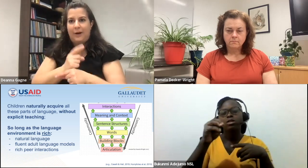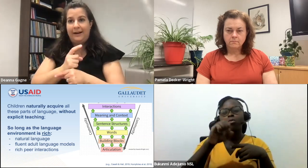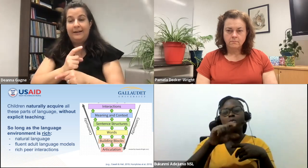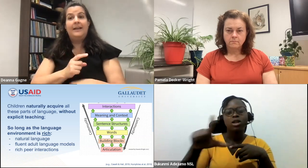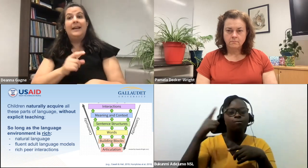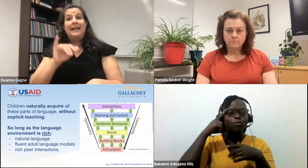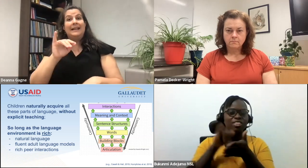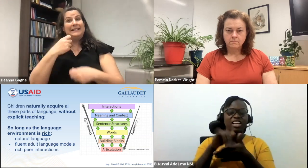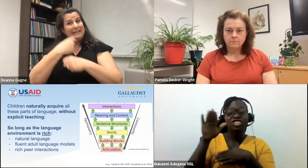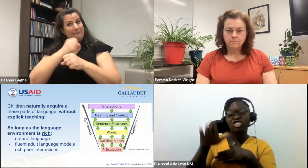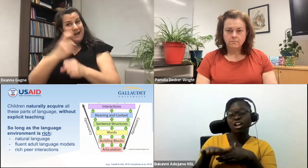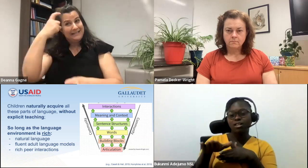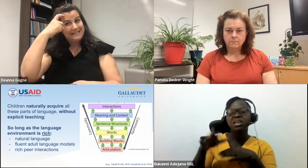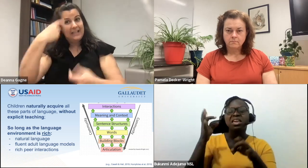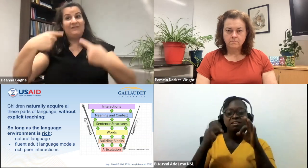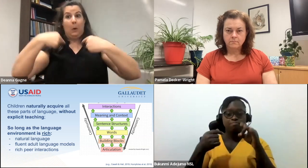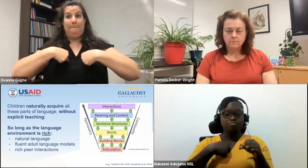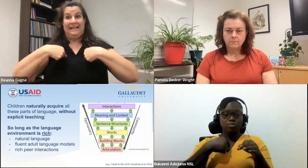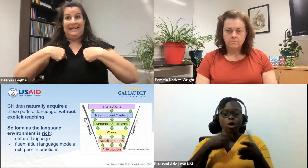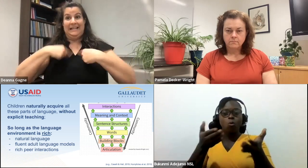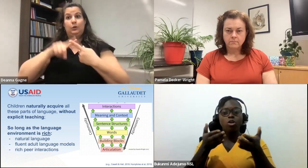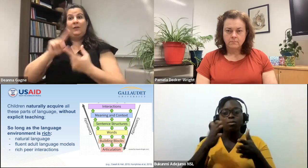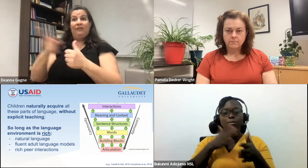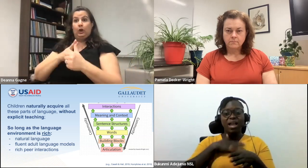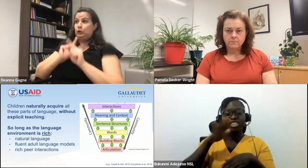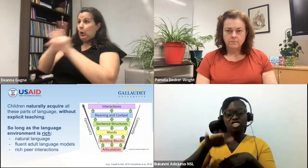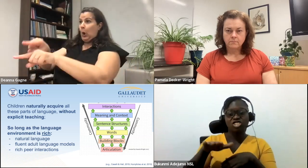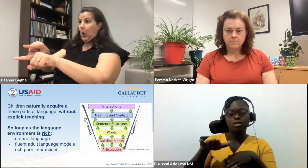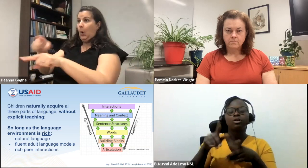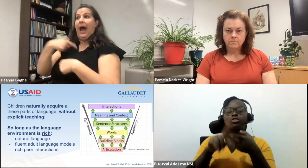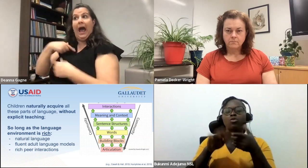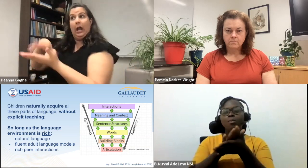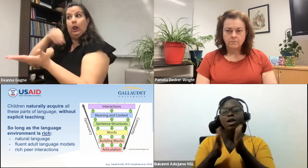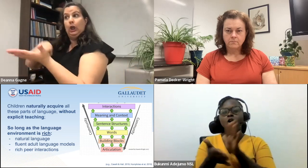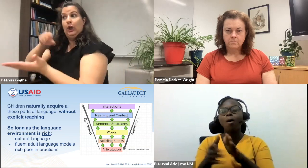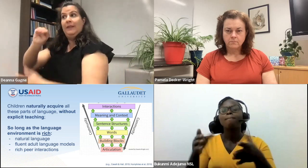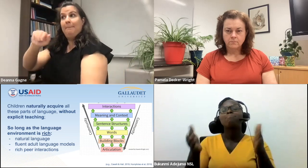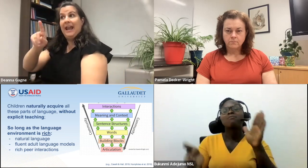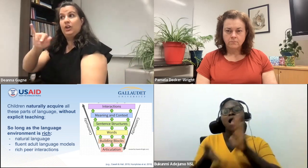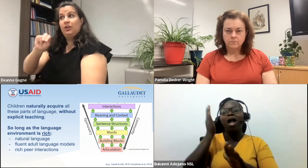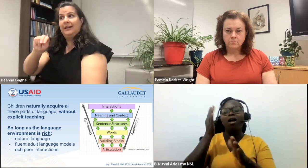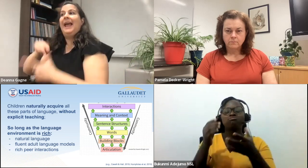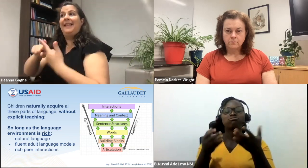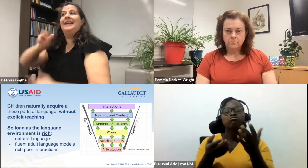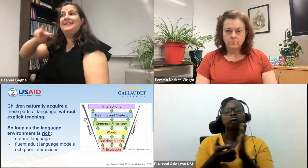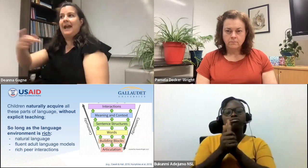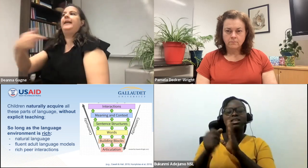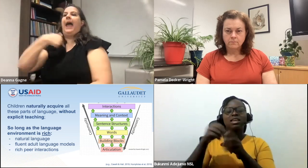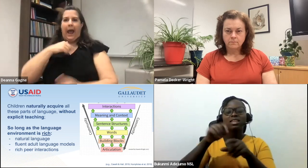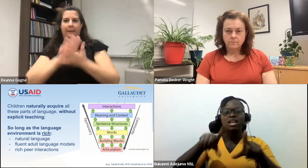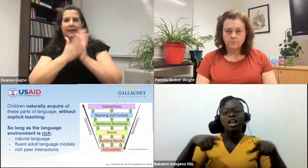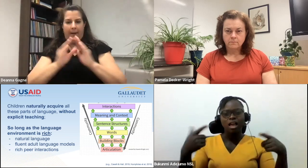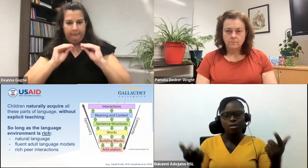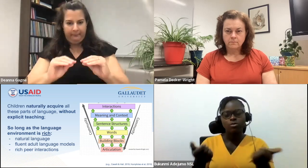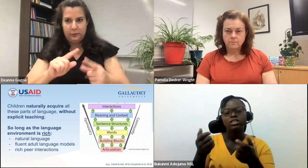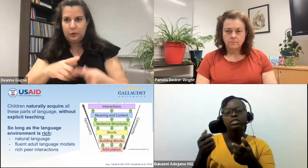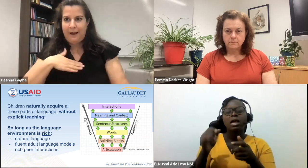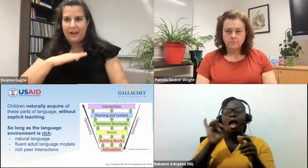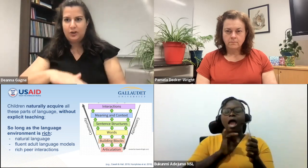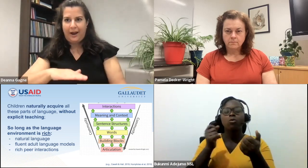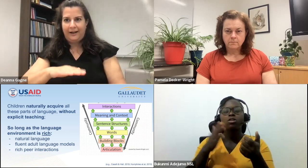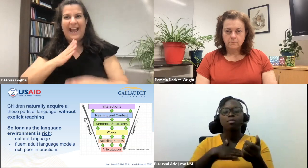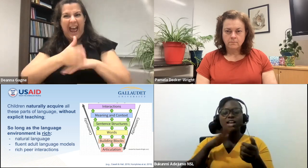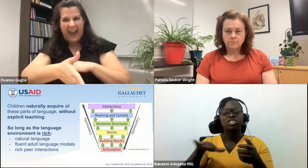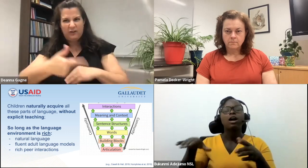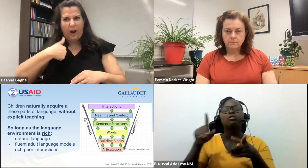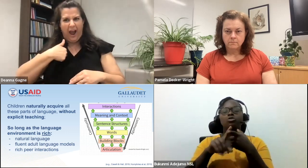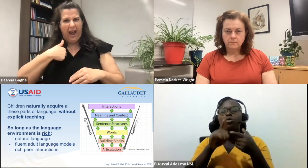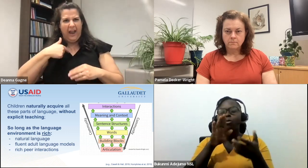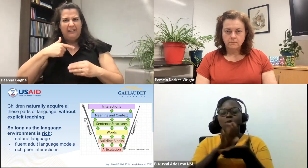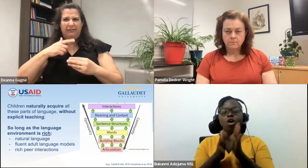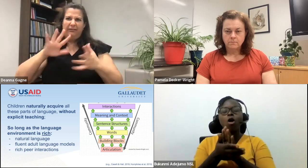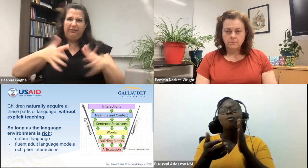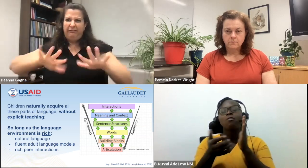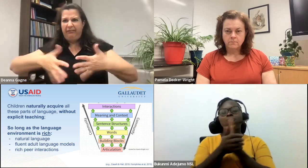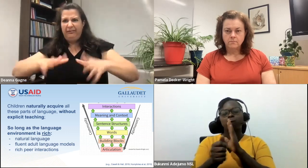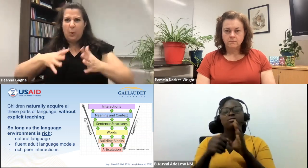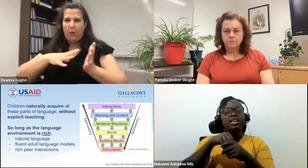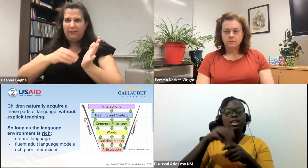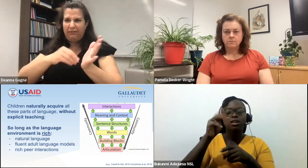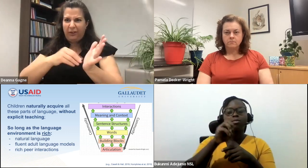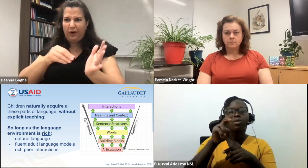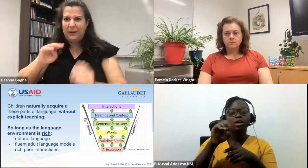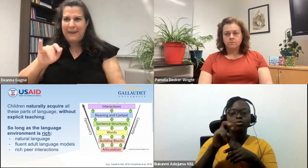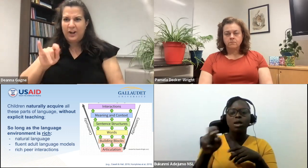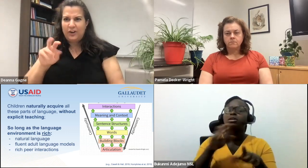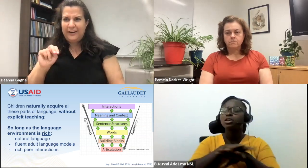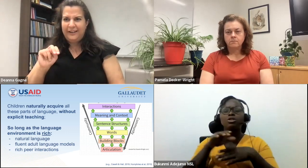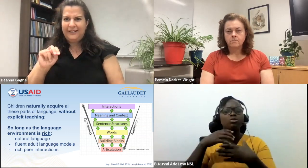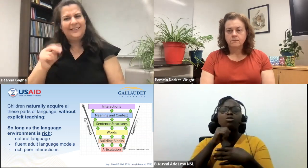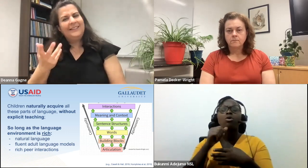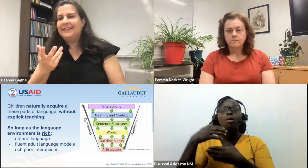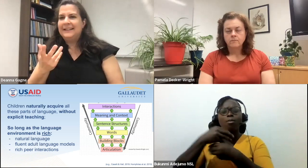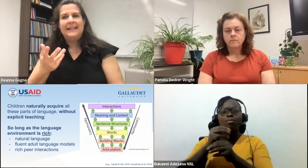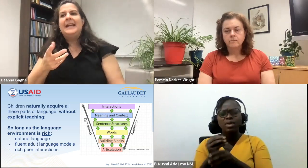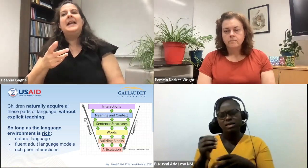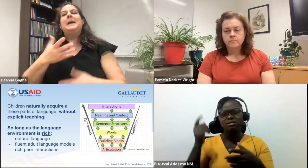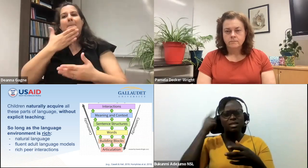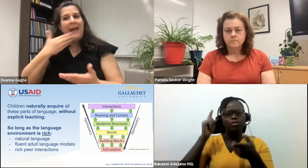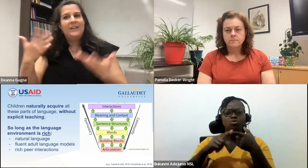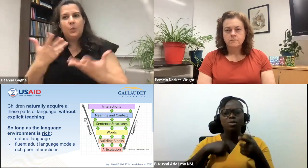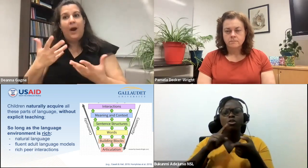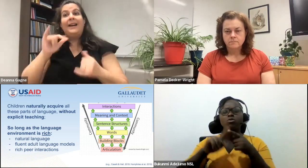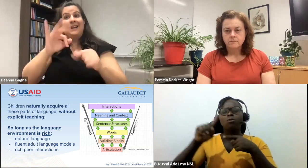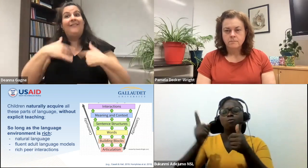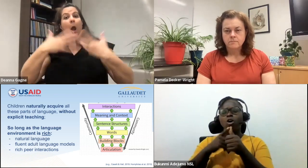mender, and I want to my child to be met fluent to mandarin. It doesn't make sense to me for me to first go, learn, mandarin, and then for me to become the educator of my child in Mandarin. Right? I'm going to have less a depth use of mandarin.